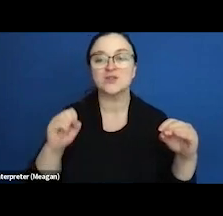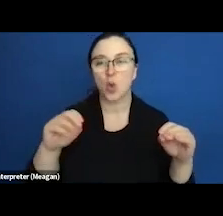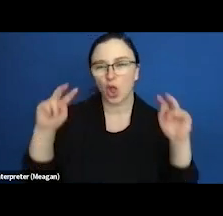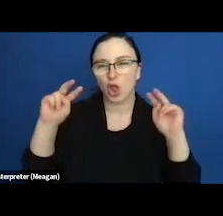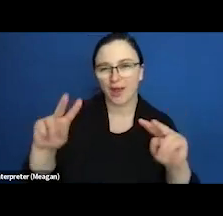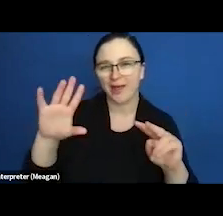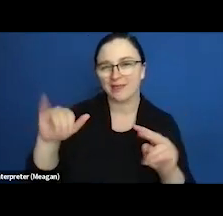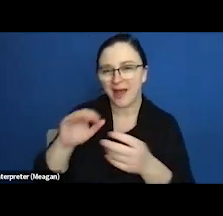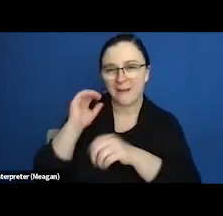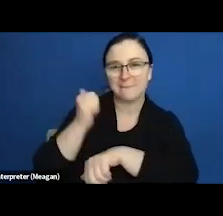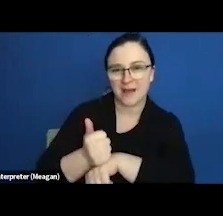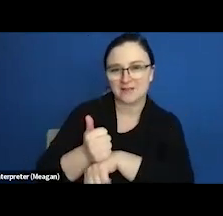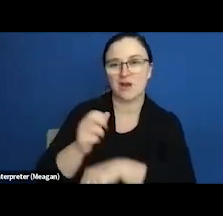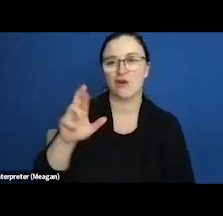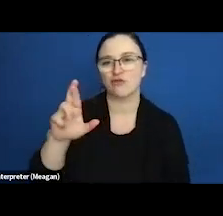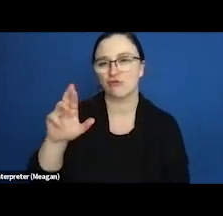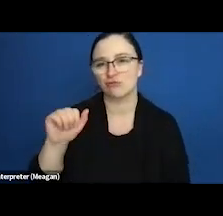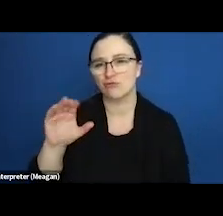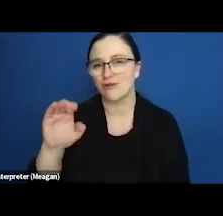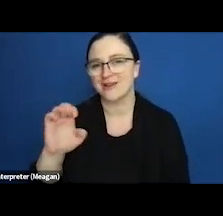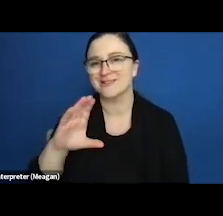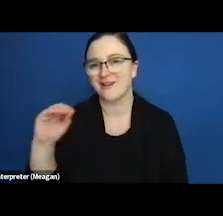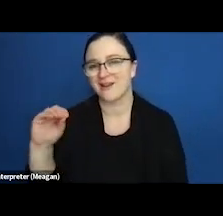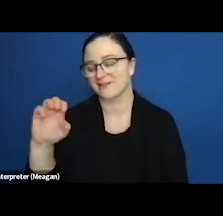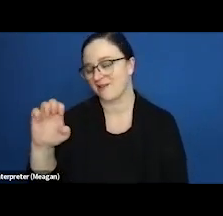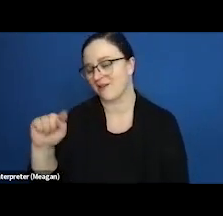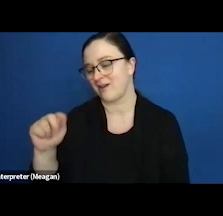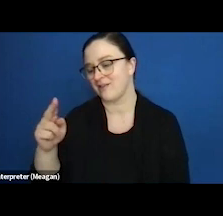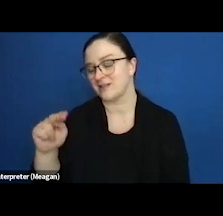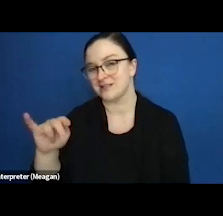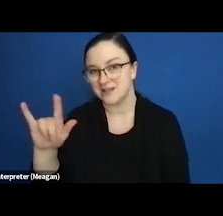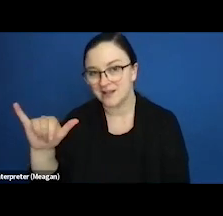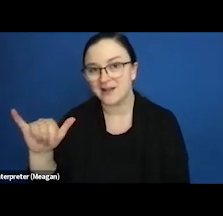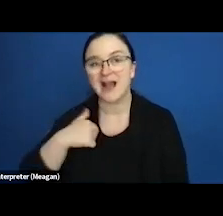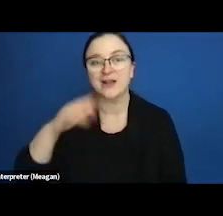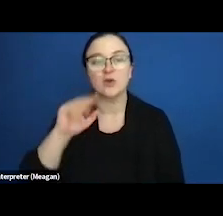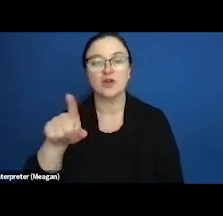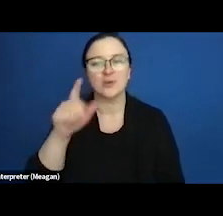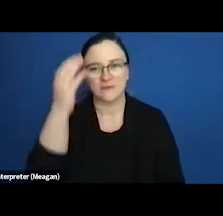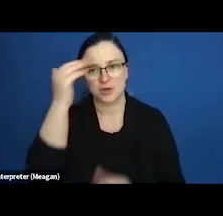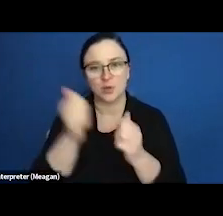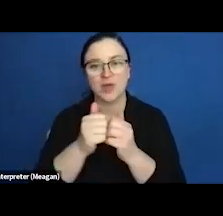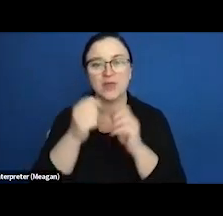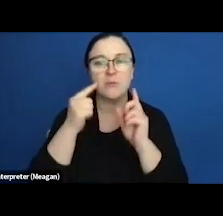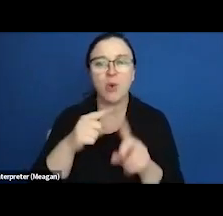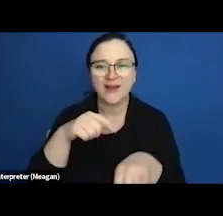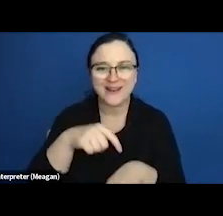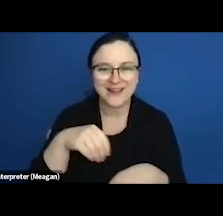And I know that you all are very familiar with the Point-in-Time Count and you also thank you for...